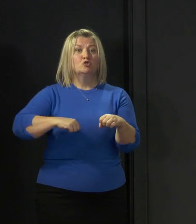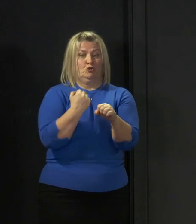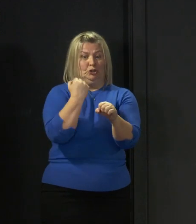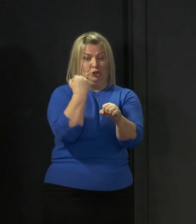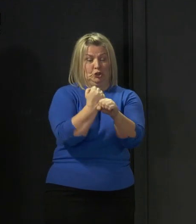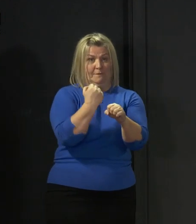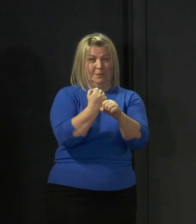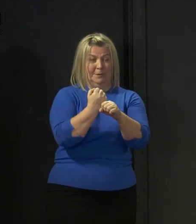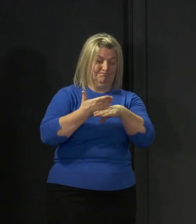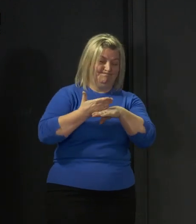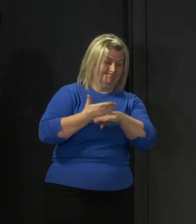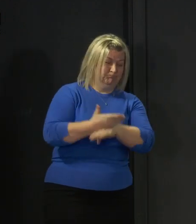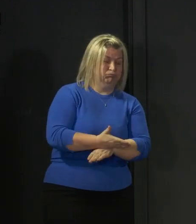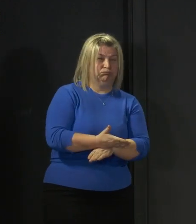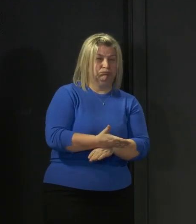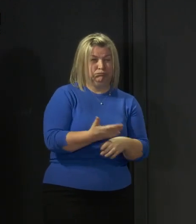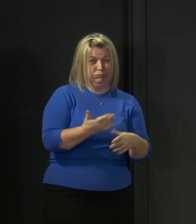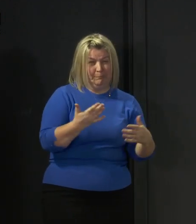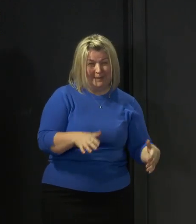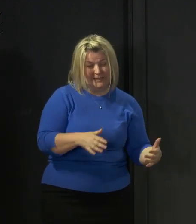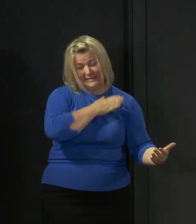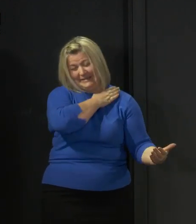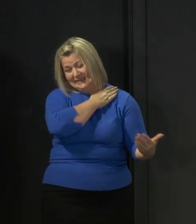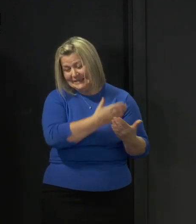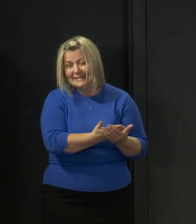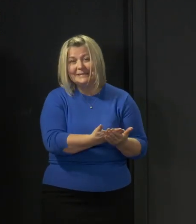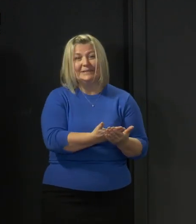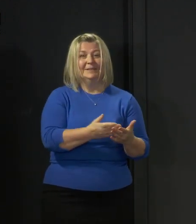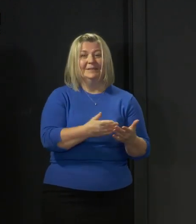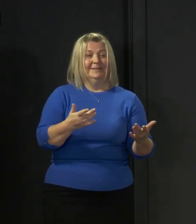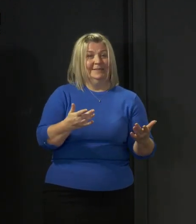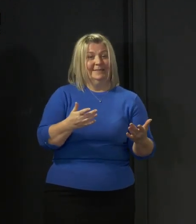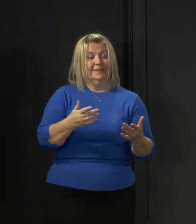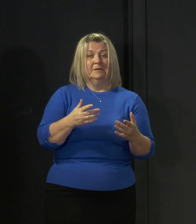to try to make sure that we take the best decisions at the right time based